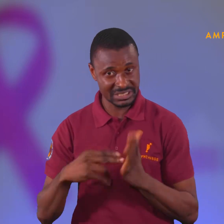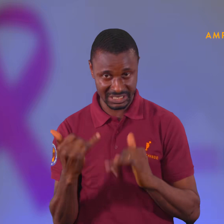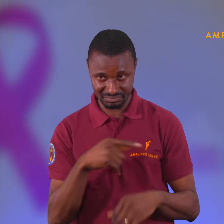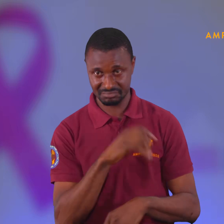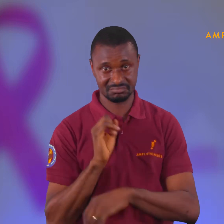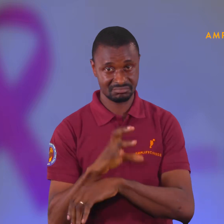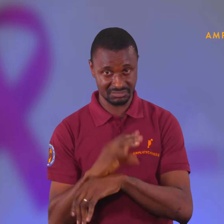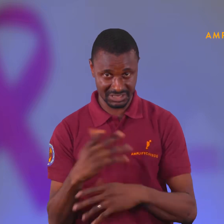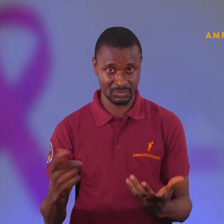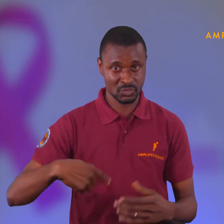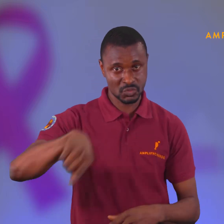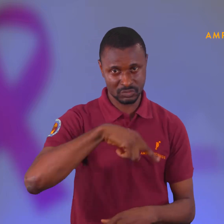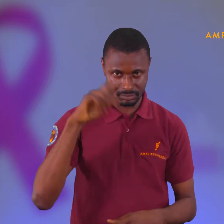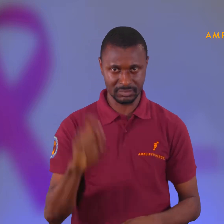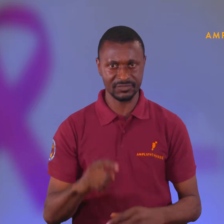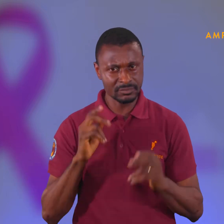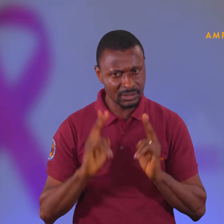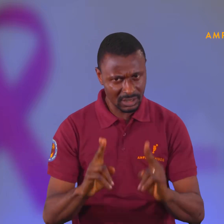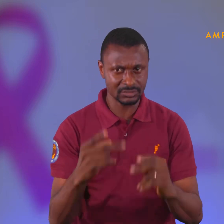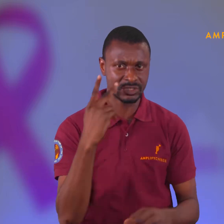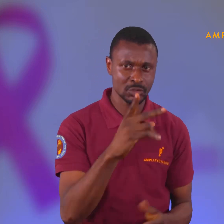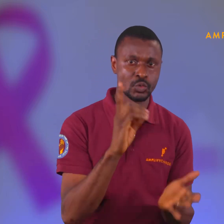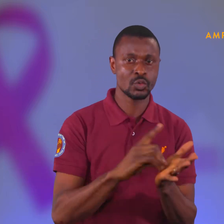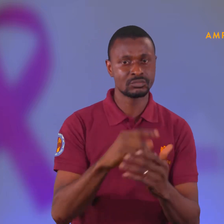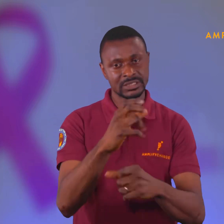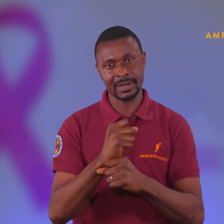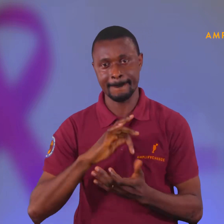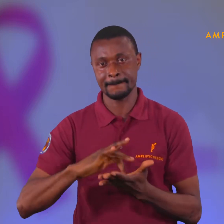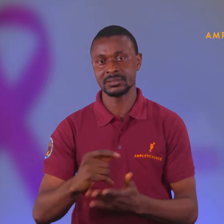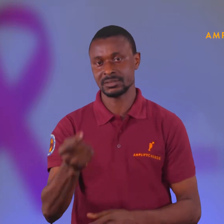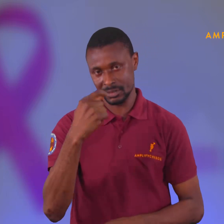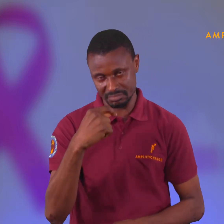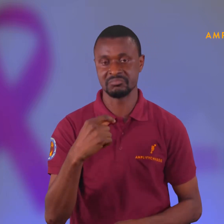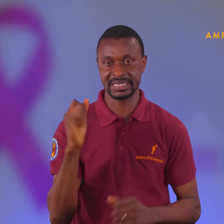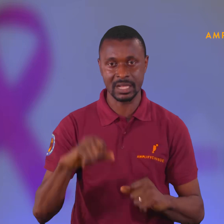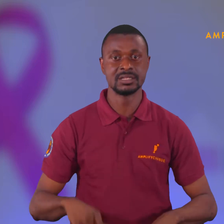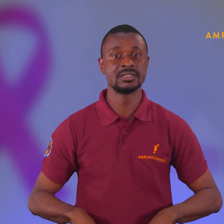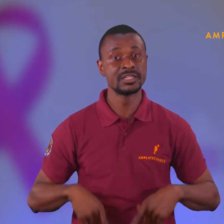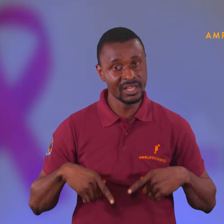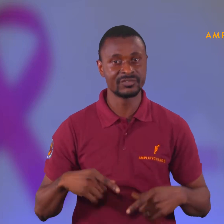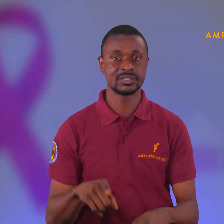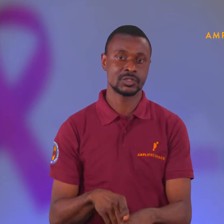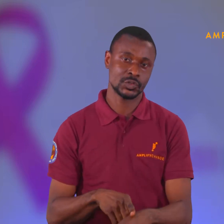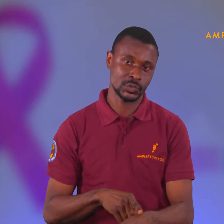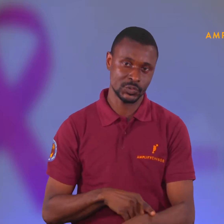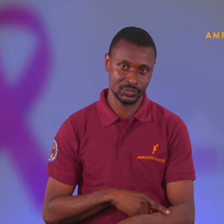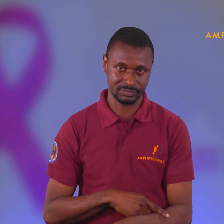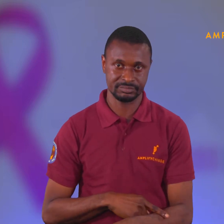It means it is advisable to see a doctor early for medication so that the person can live long even if infected with HIV.